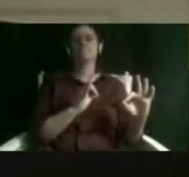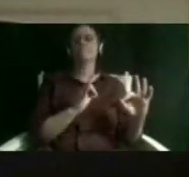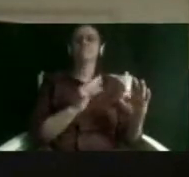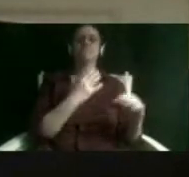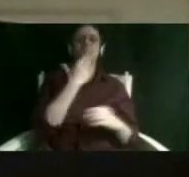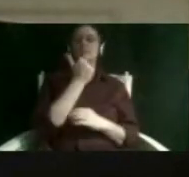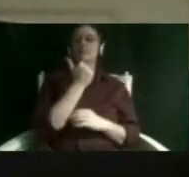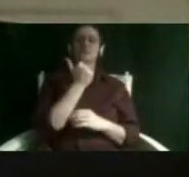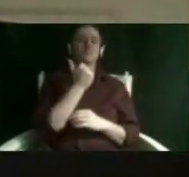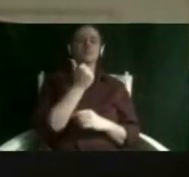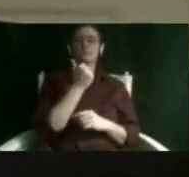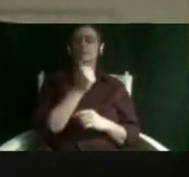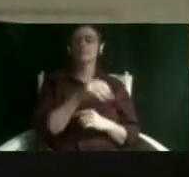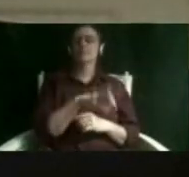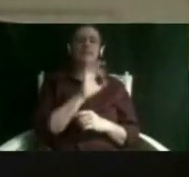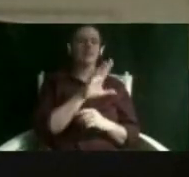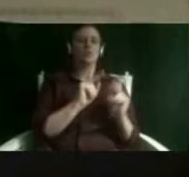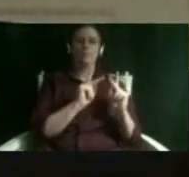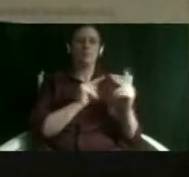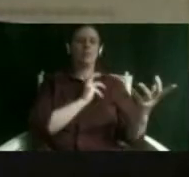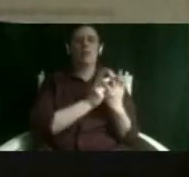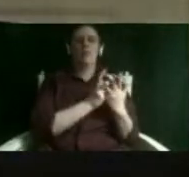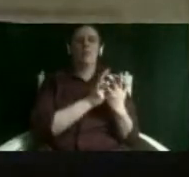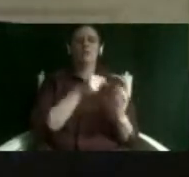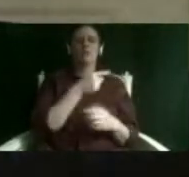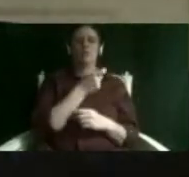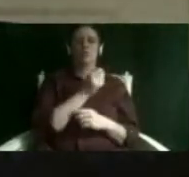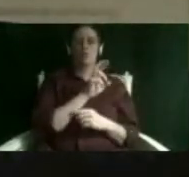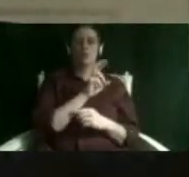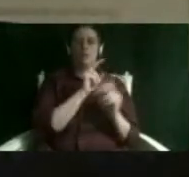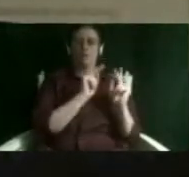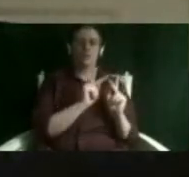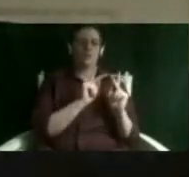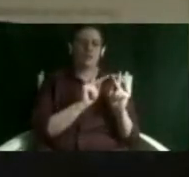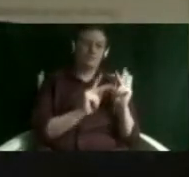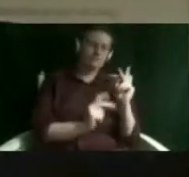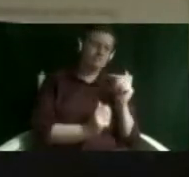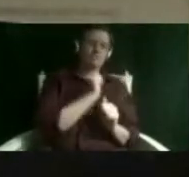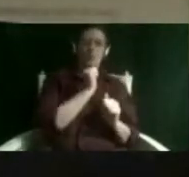people as a queer person i think is like one of the most important things that we can do and